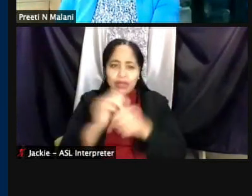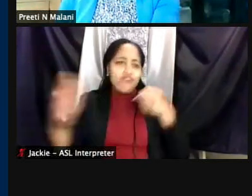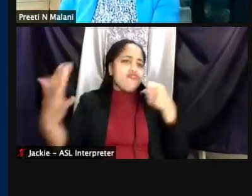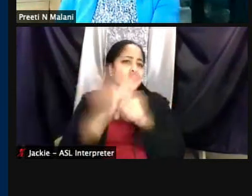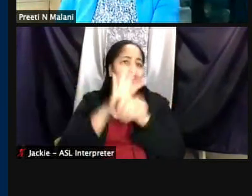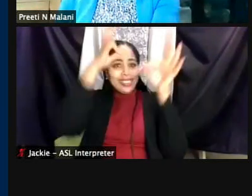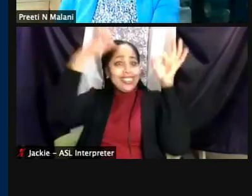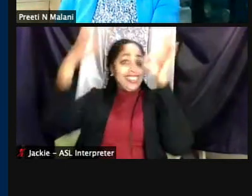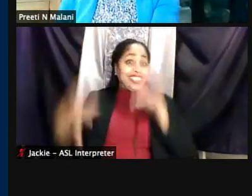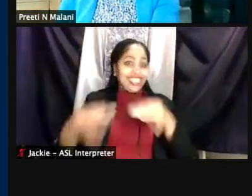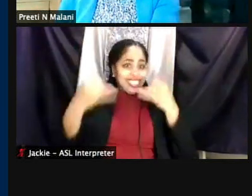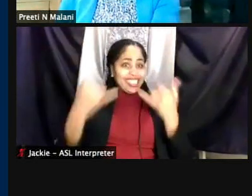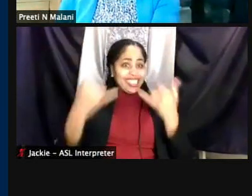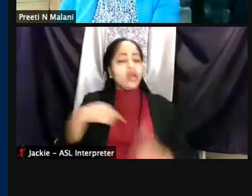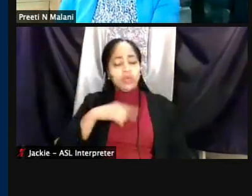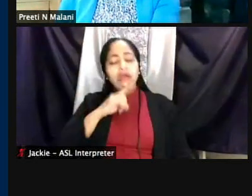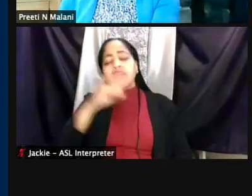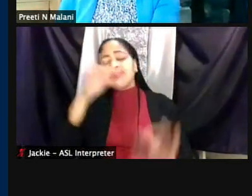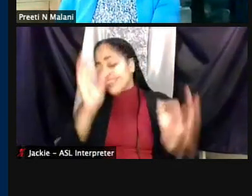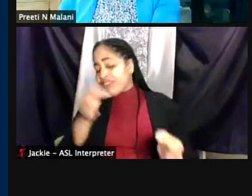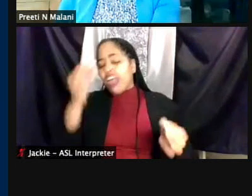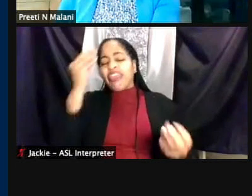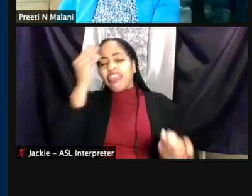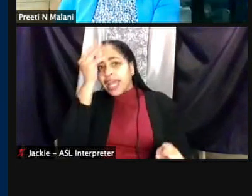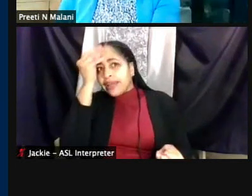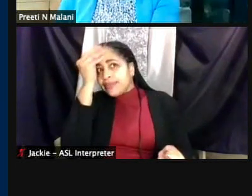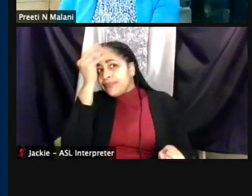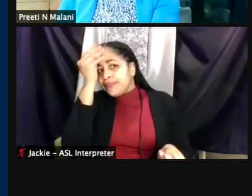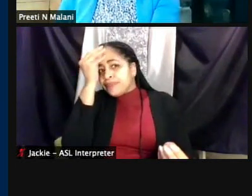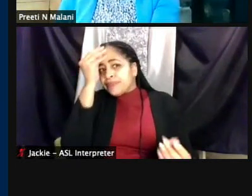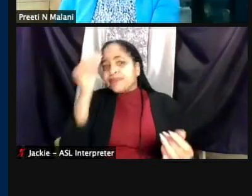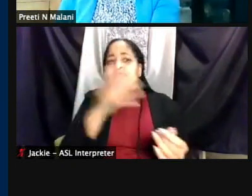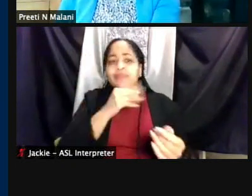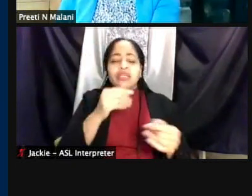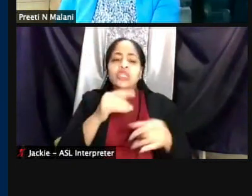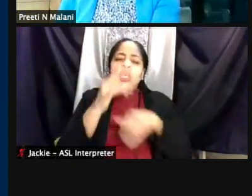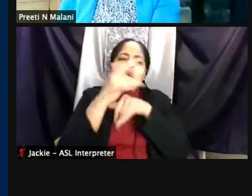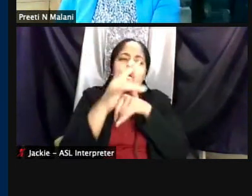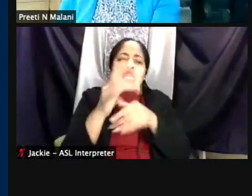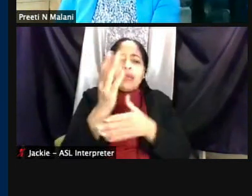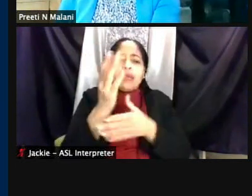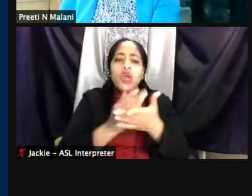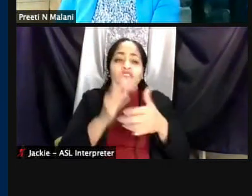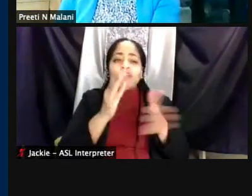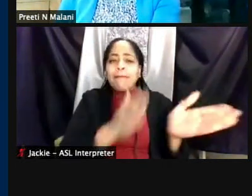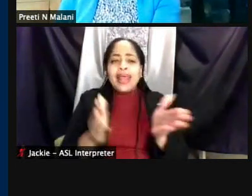we're certainly thinking about that and in the early stages of our planning. So I'd like to highlight two of the dimensions